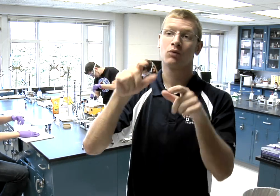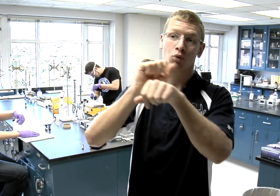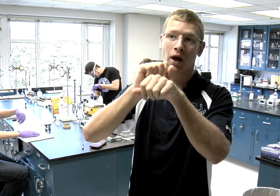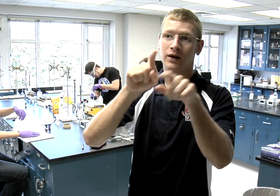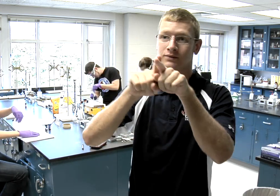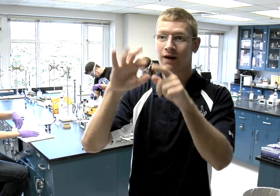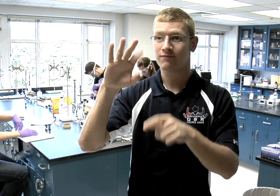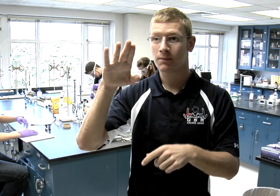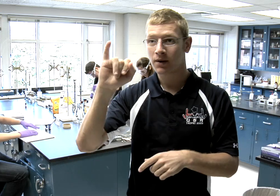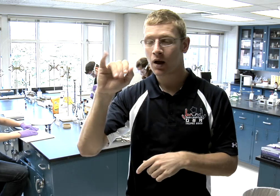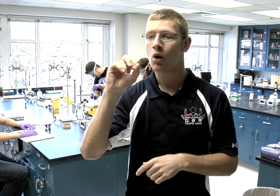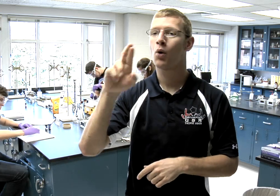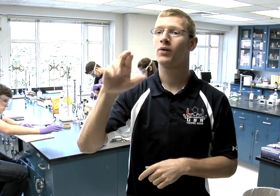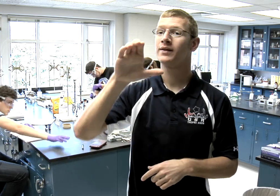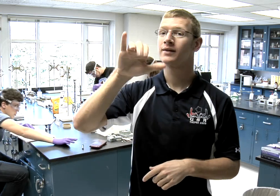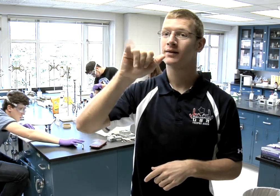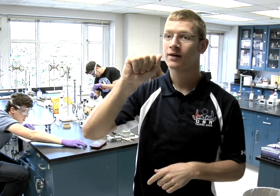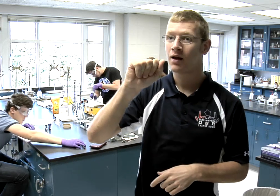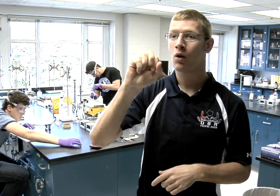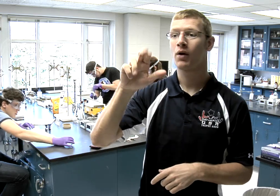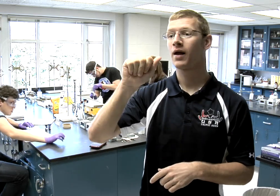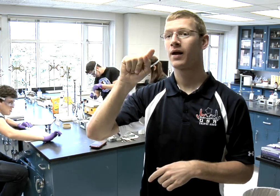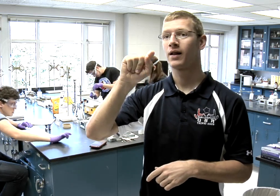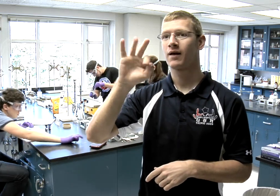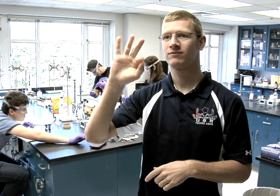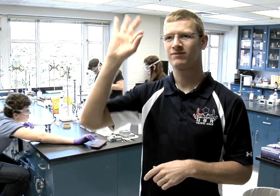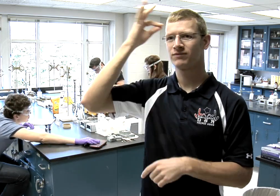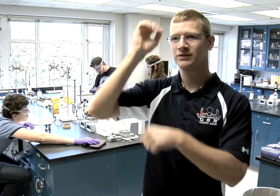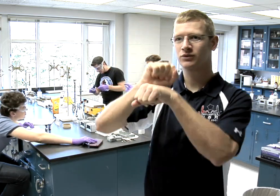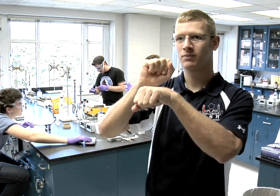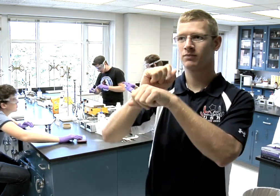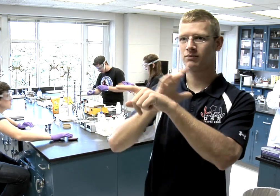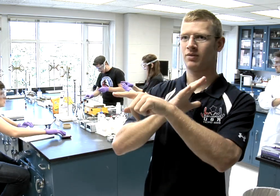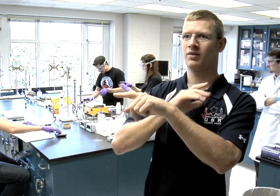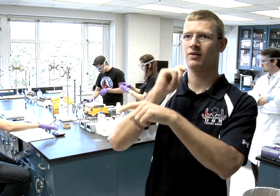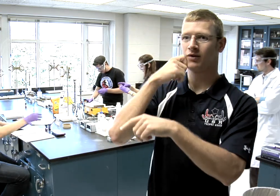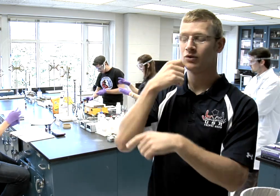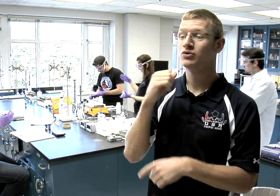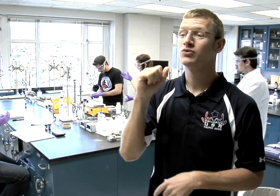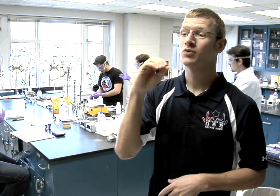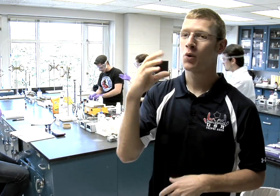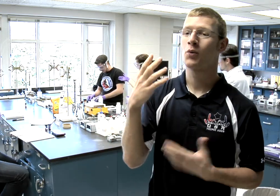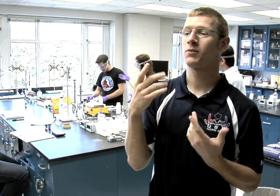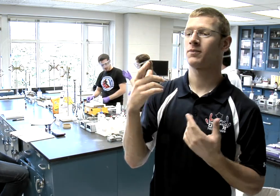to work for the federal government such as the FBI, CIA, or ATF.